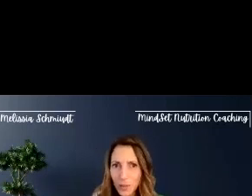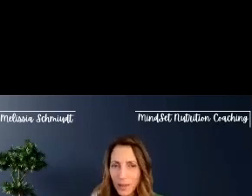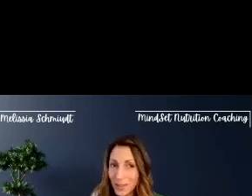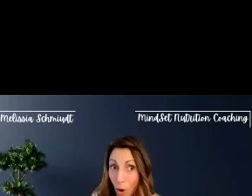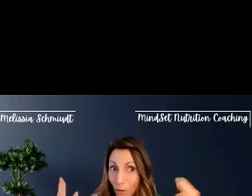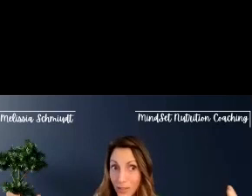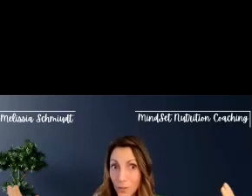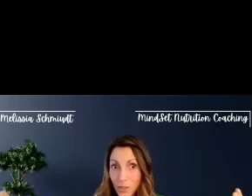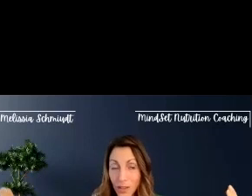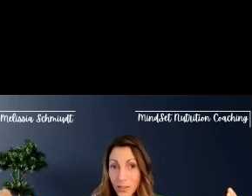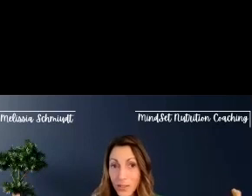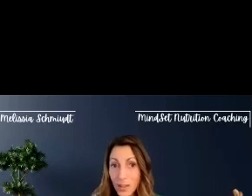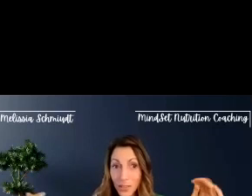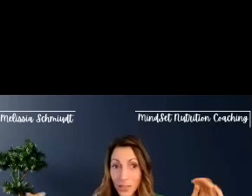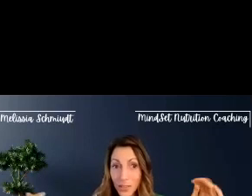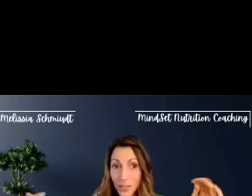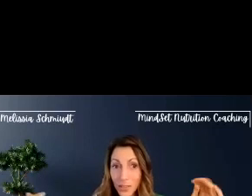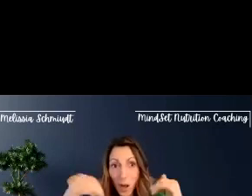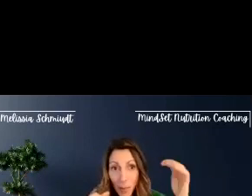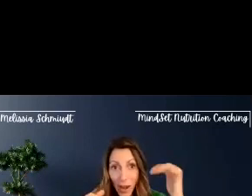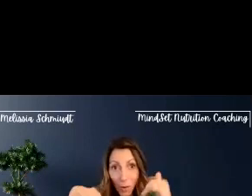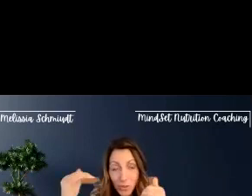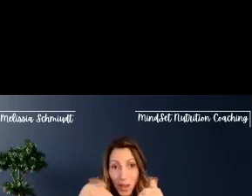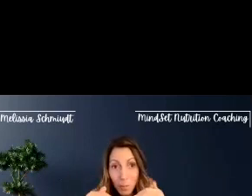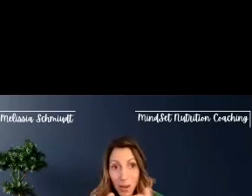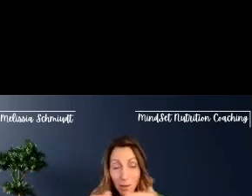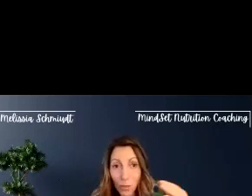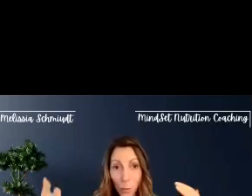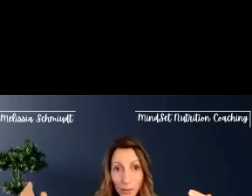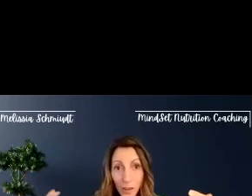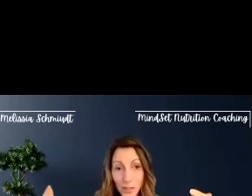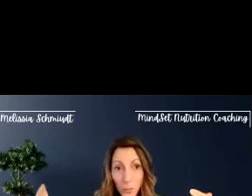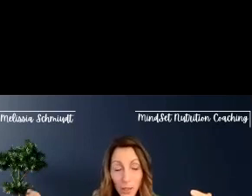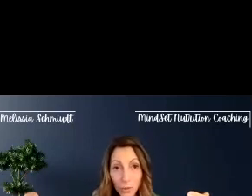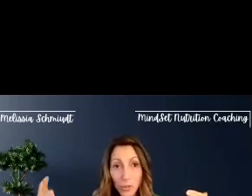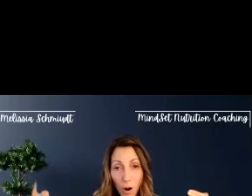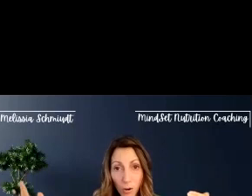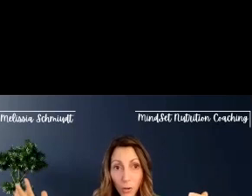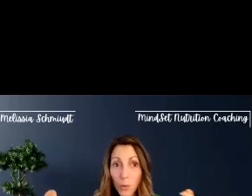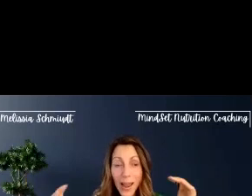But is it all these other things that compound and make the weight loss as we get older harder?